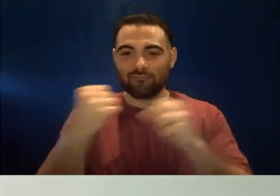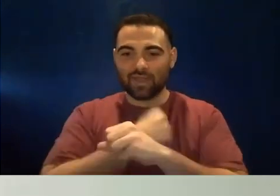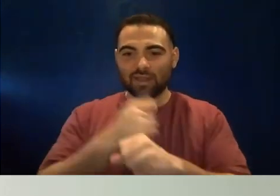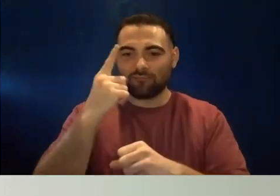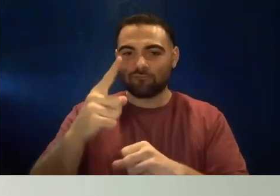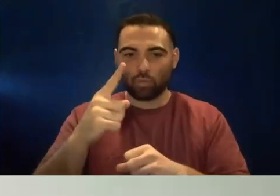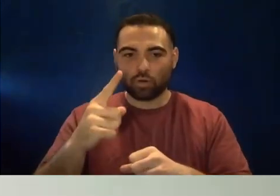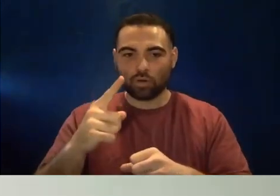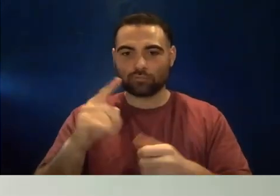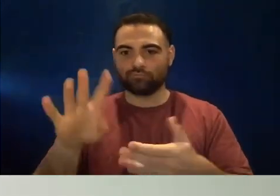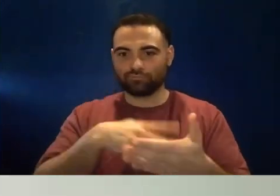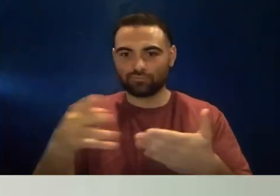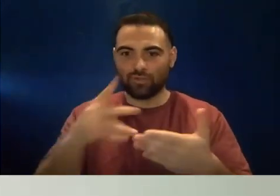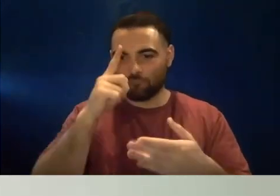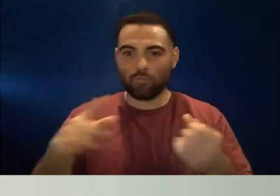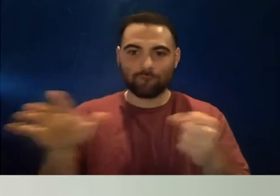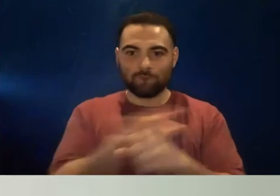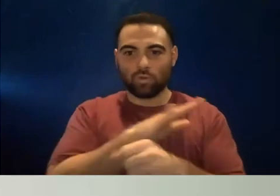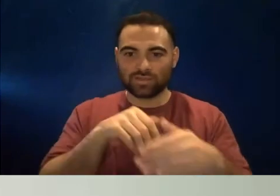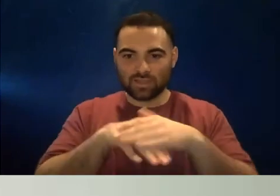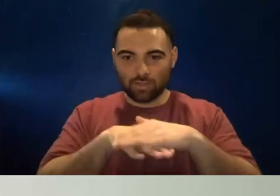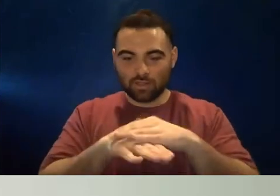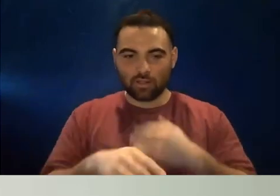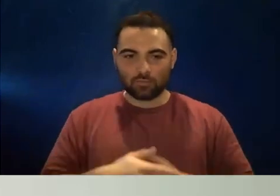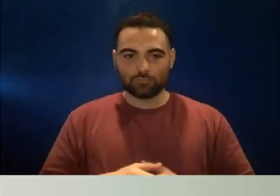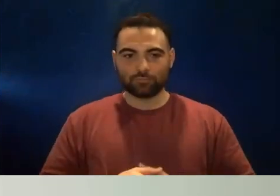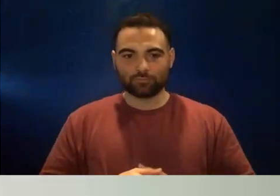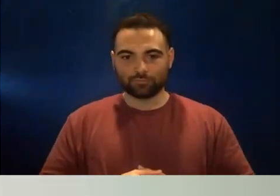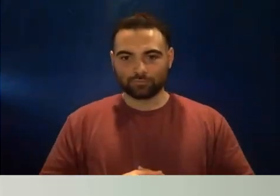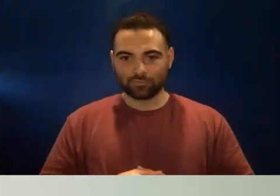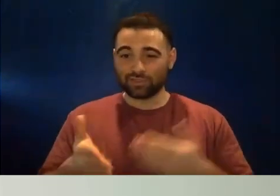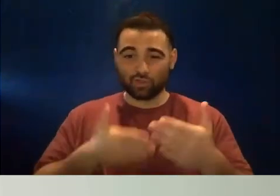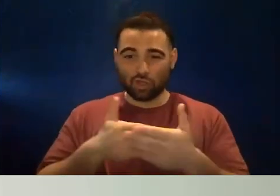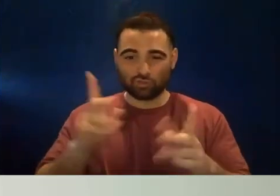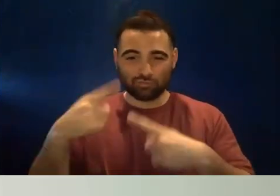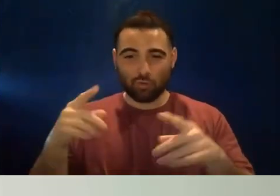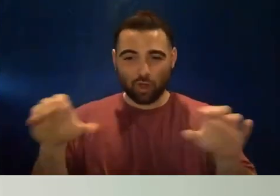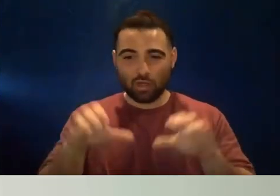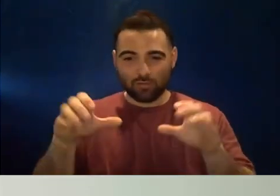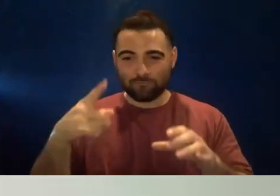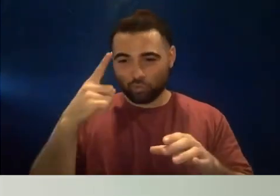for full accessibility. This lawsuit has been going on for almost five years now.